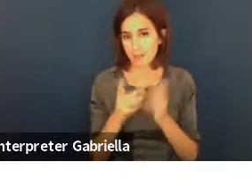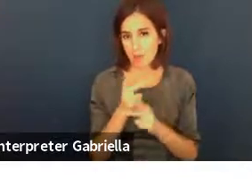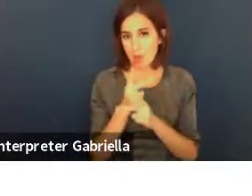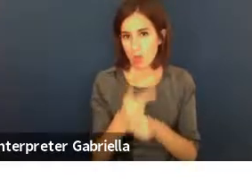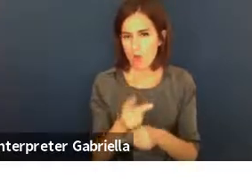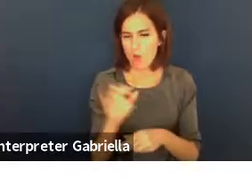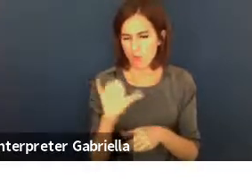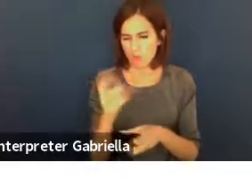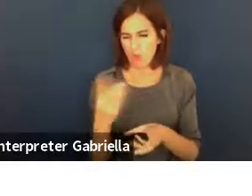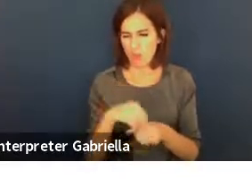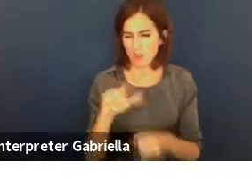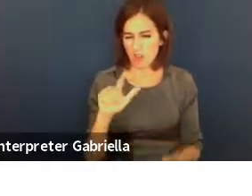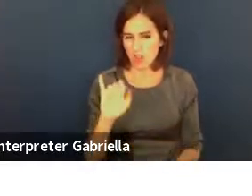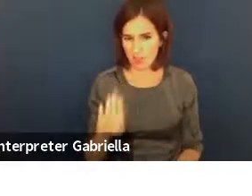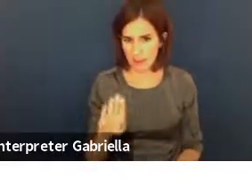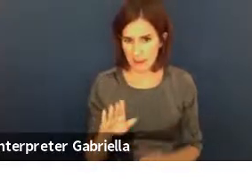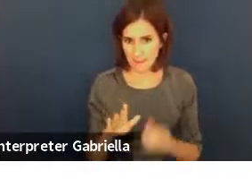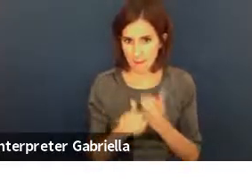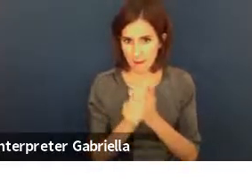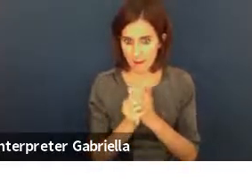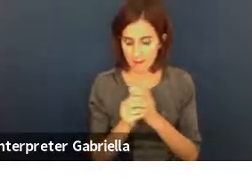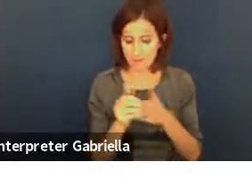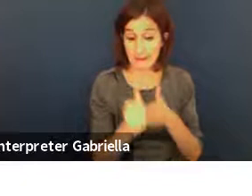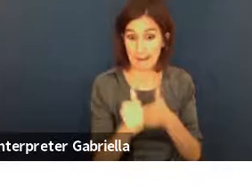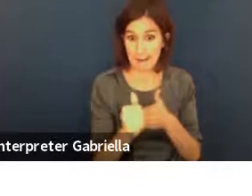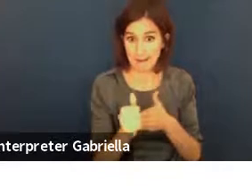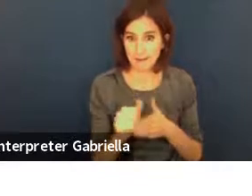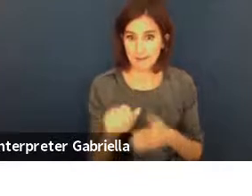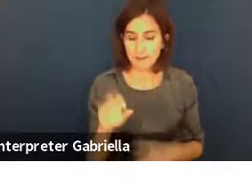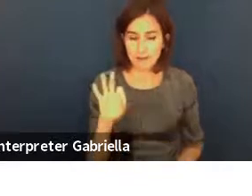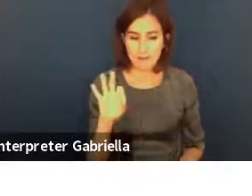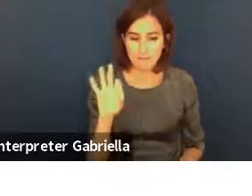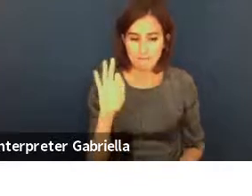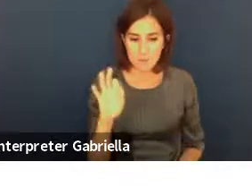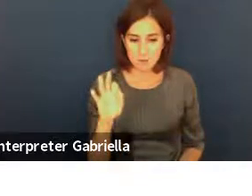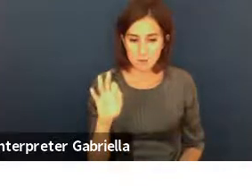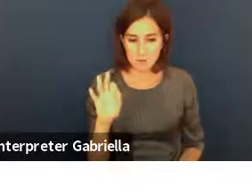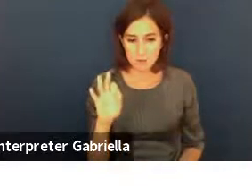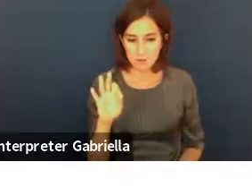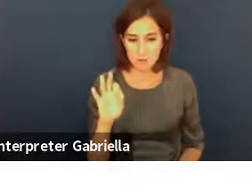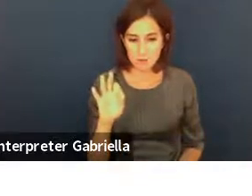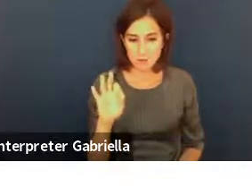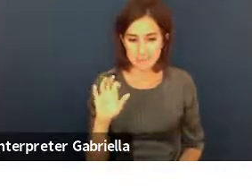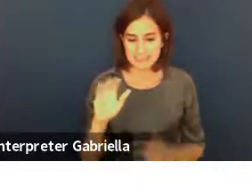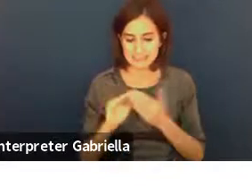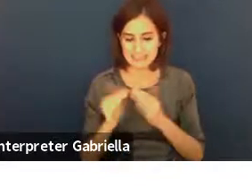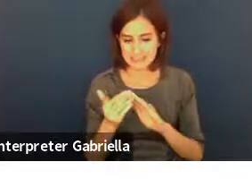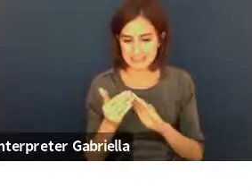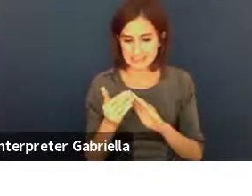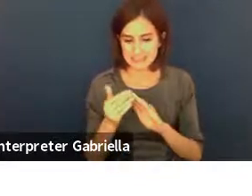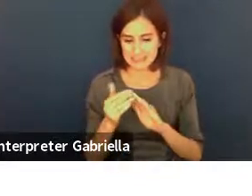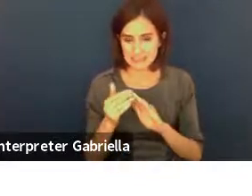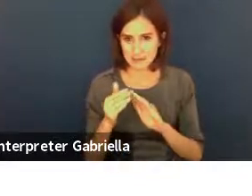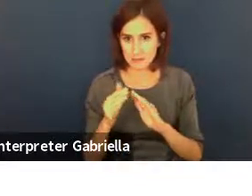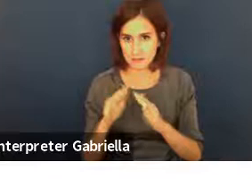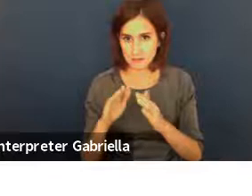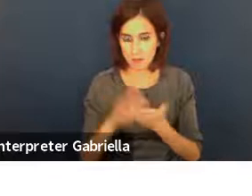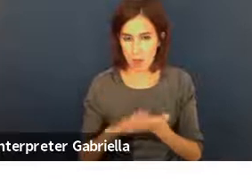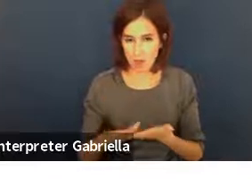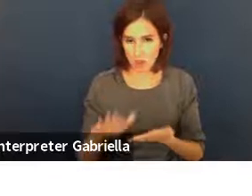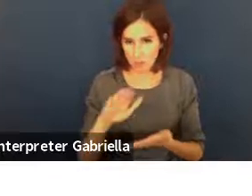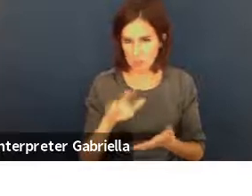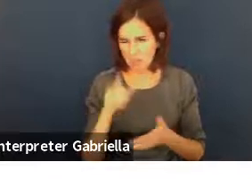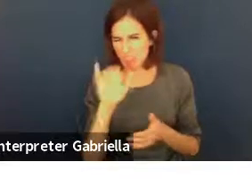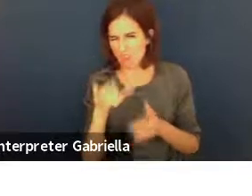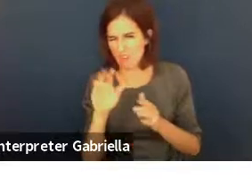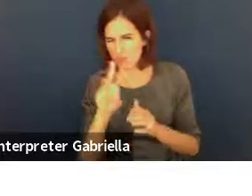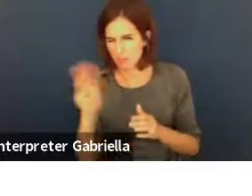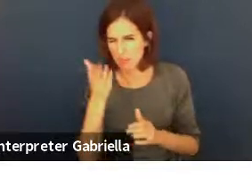Linda Kobashigawa: And its presence at college dot live guides.com slash tech loans and instructions are all there the hours that they can pick up are all is on that page.